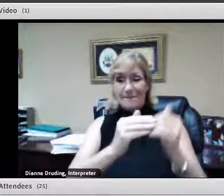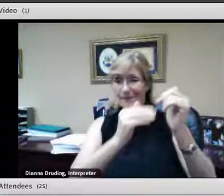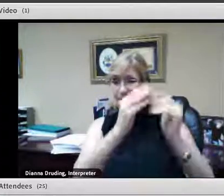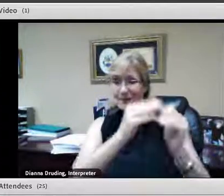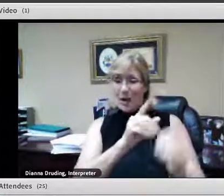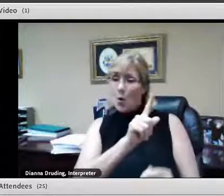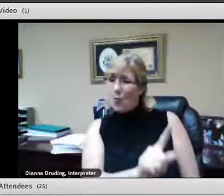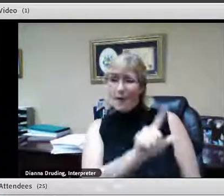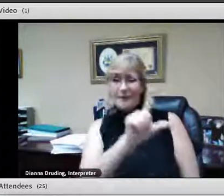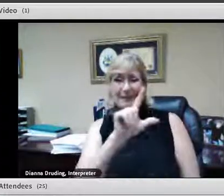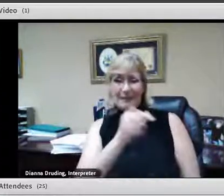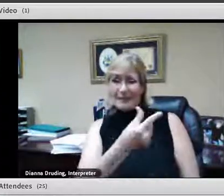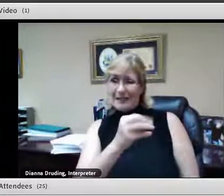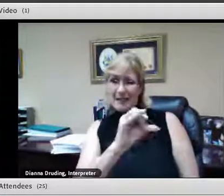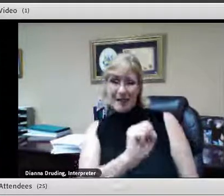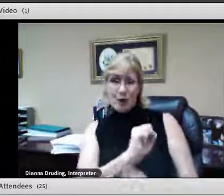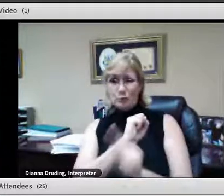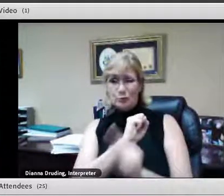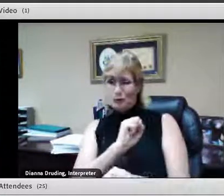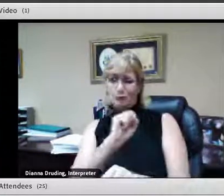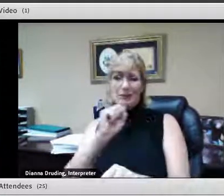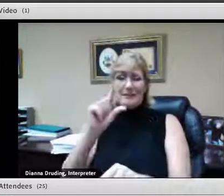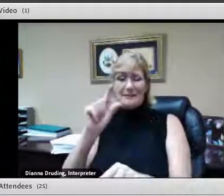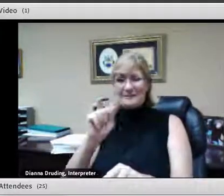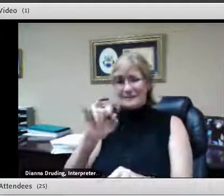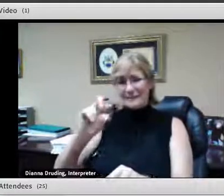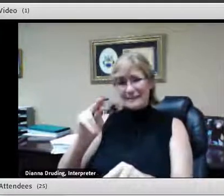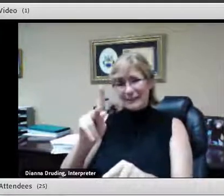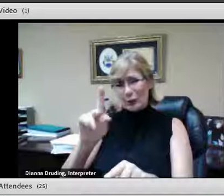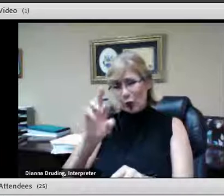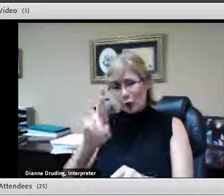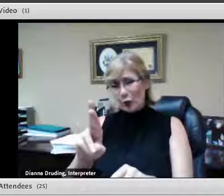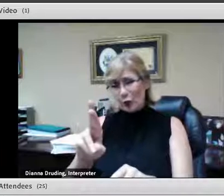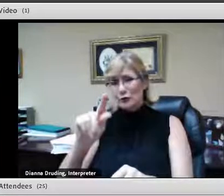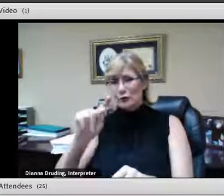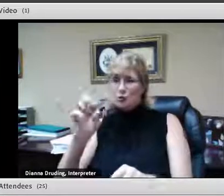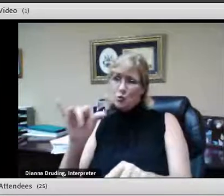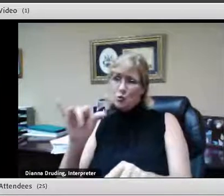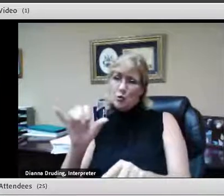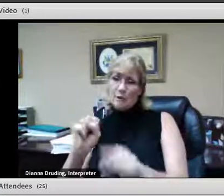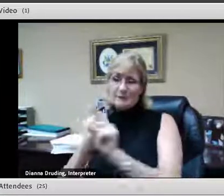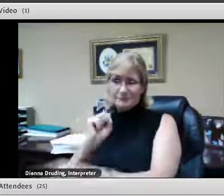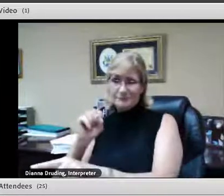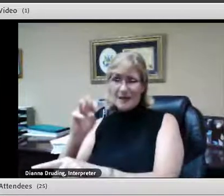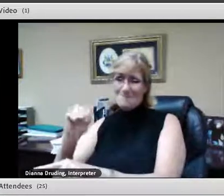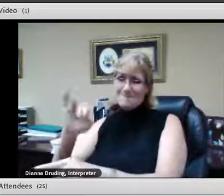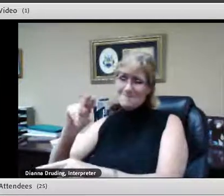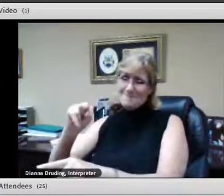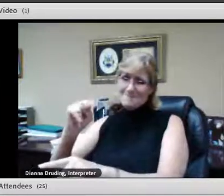One group will get Tinker Toys. One group will get Kinects. One group will be building with Minecraft, so on and so forth. Now they're each going to be